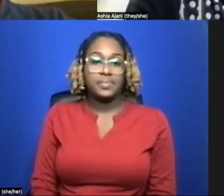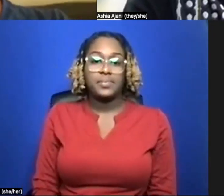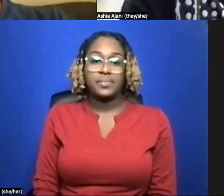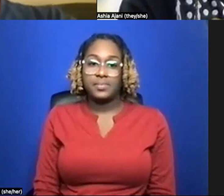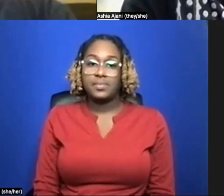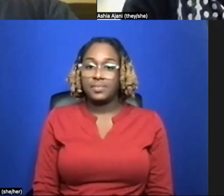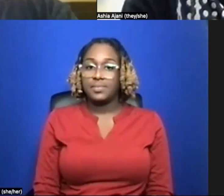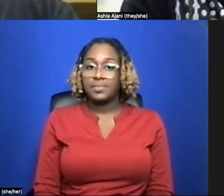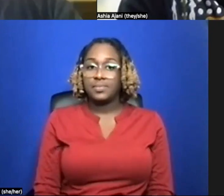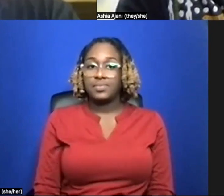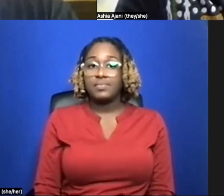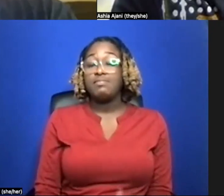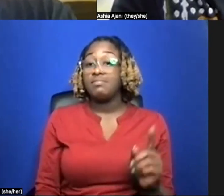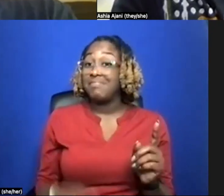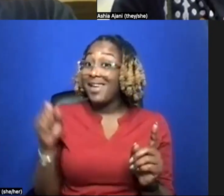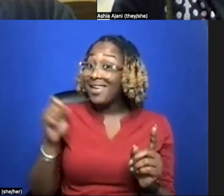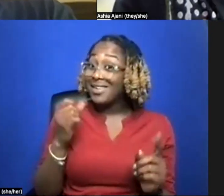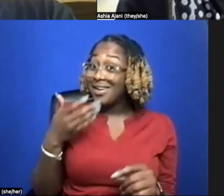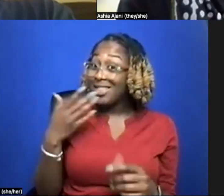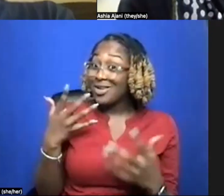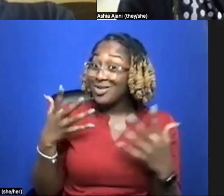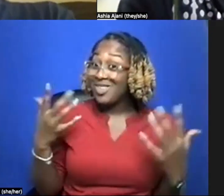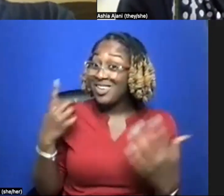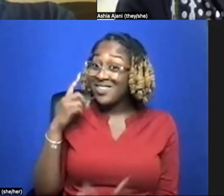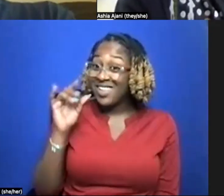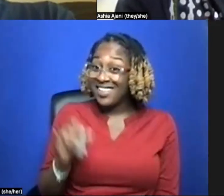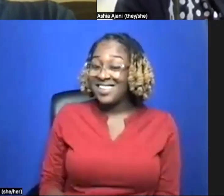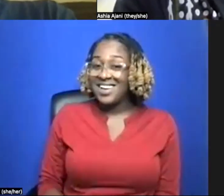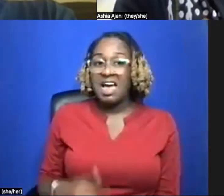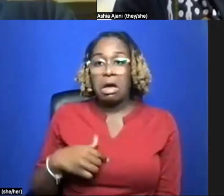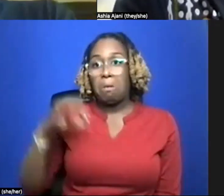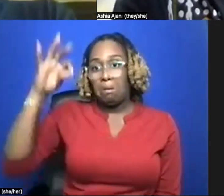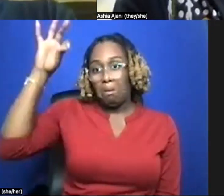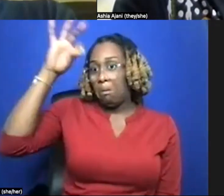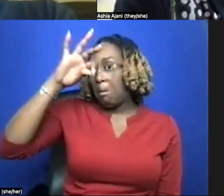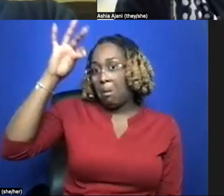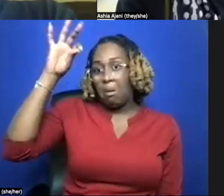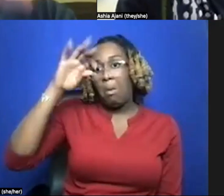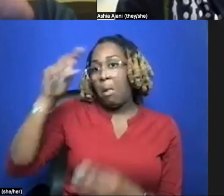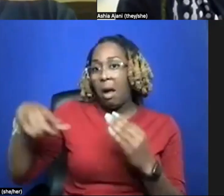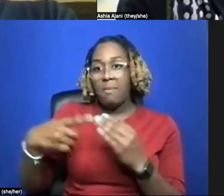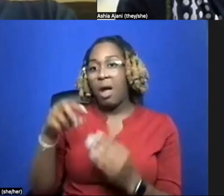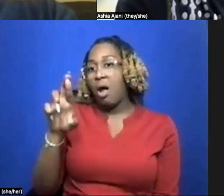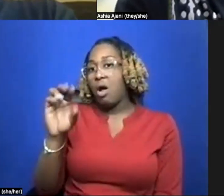Yeah, thank you so much for that. I had no clue about rolly-pollys being these—being heavy metal